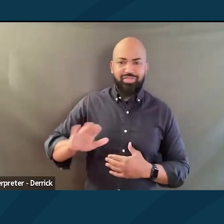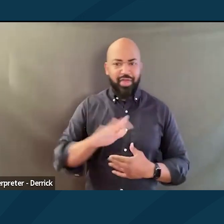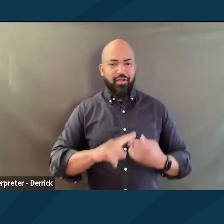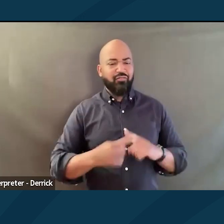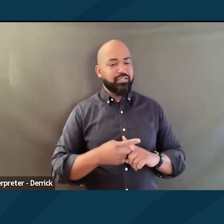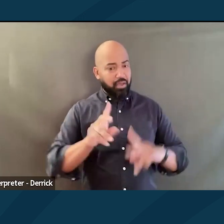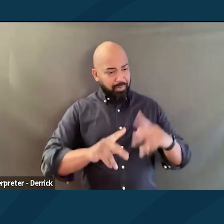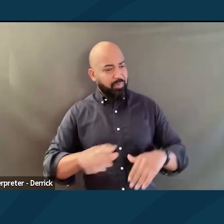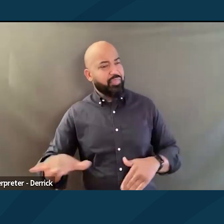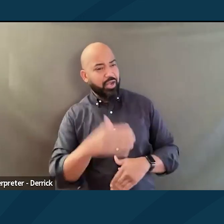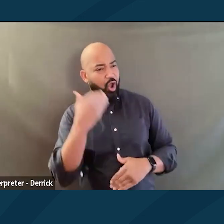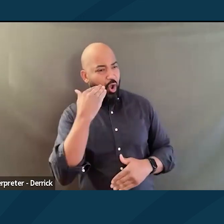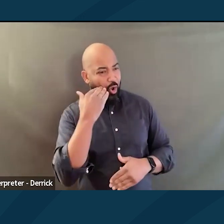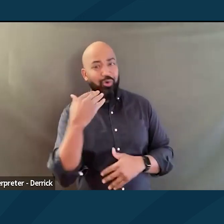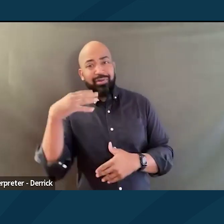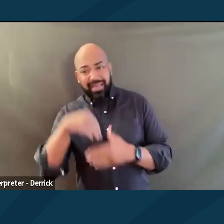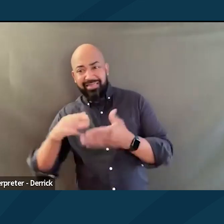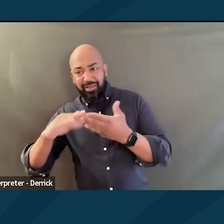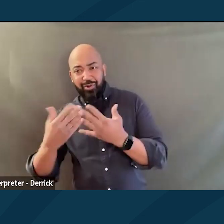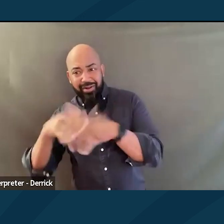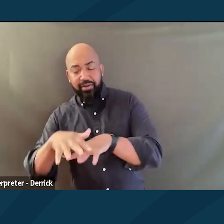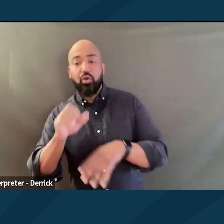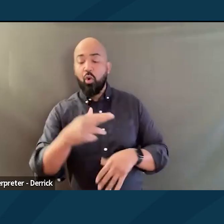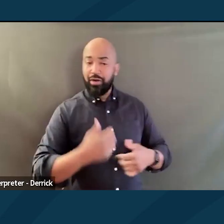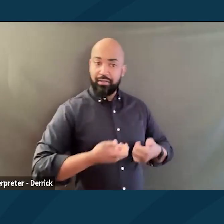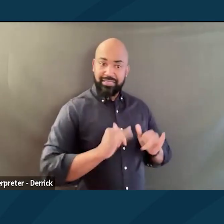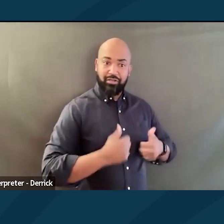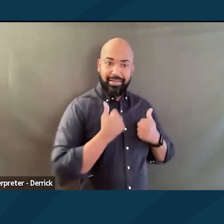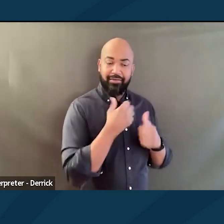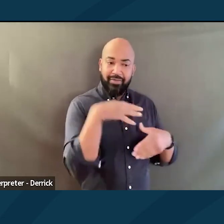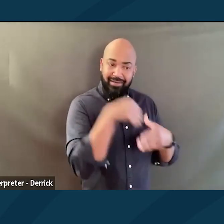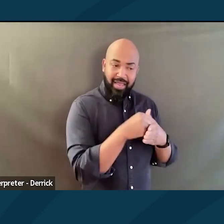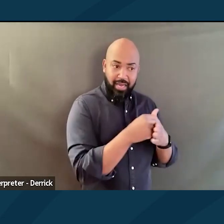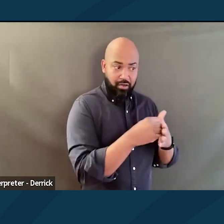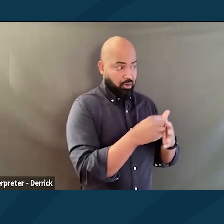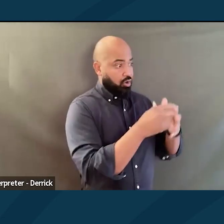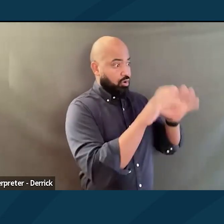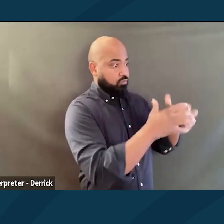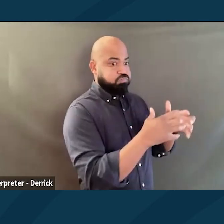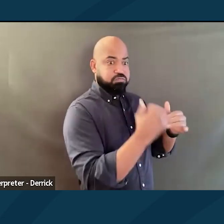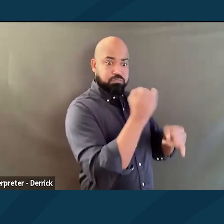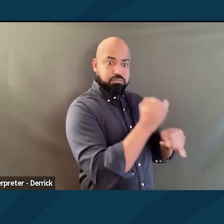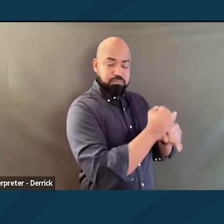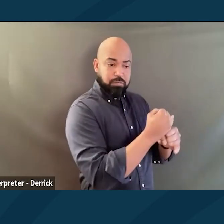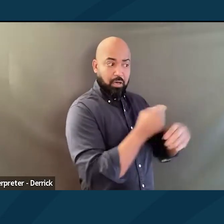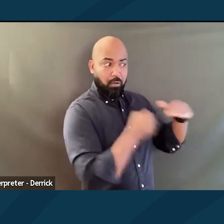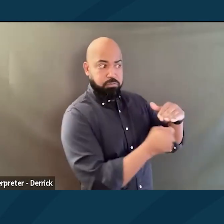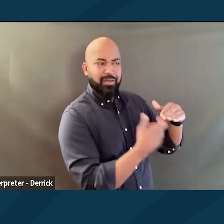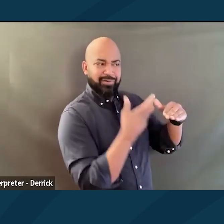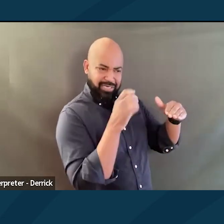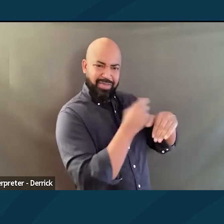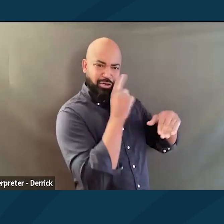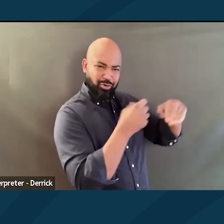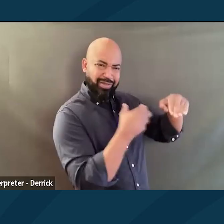community and also people in the institutions. Bring them home and live in the community.